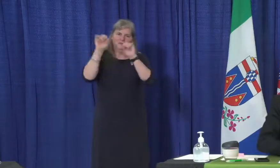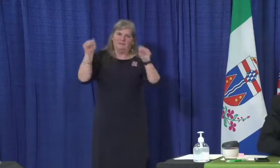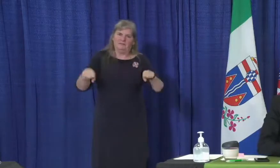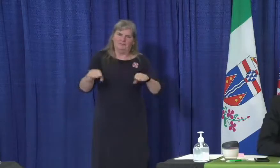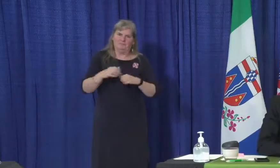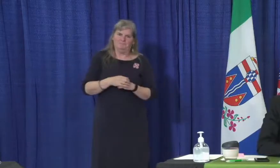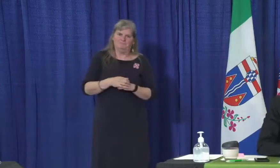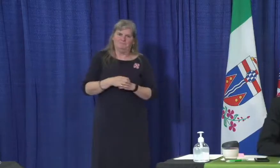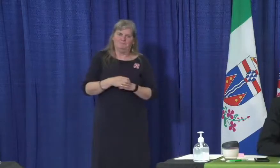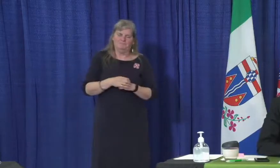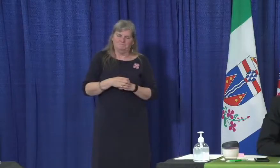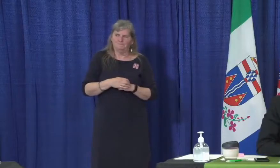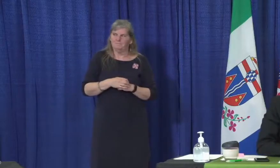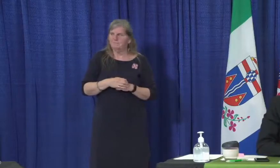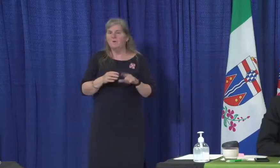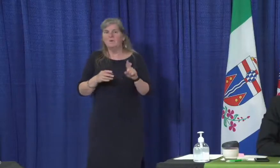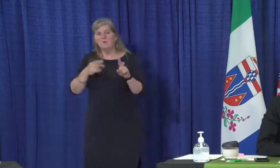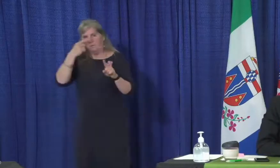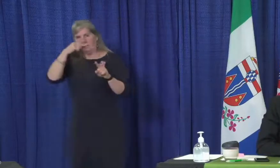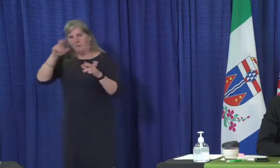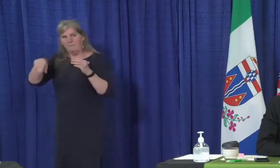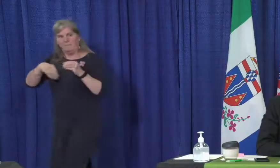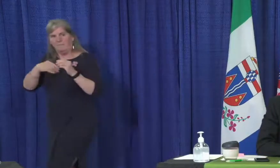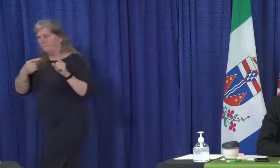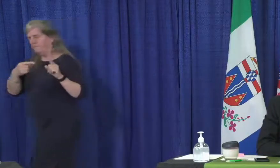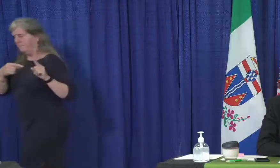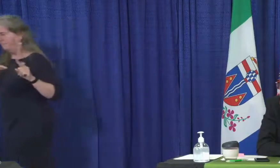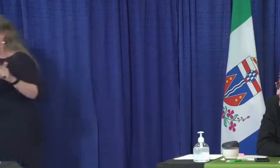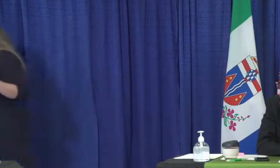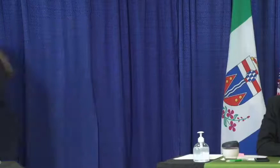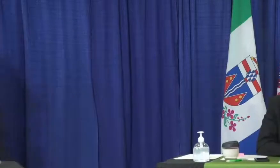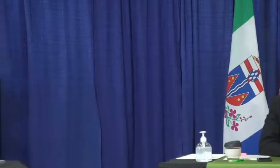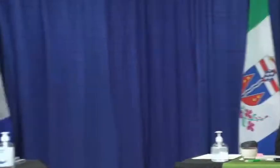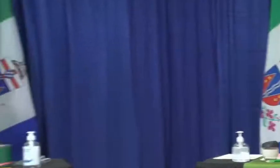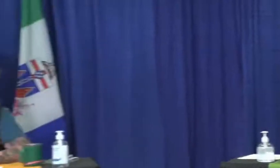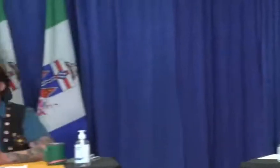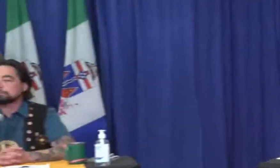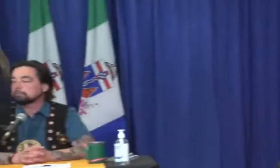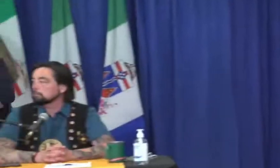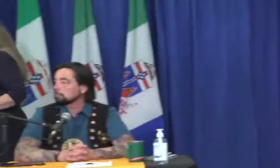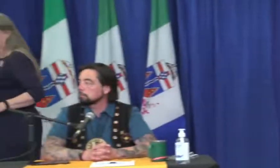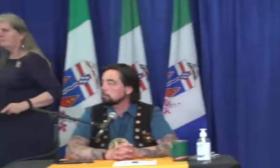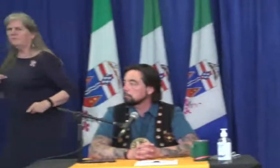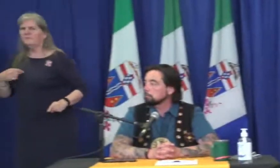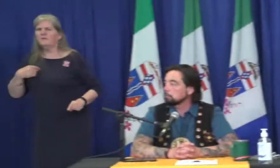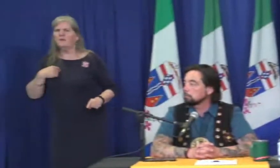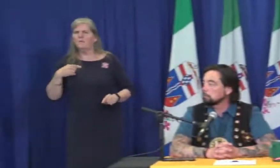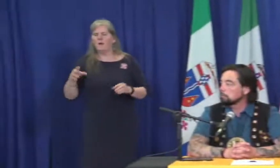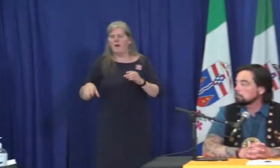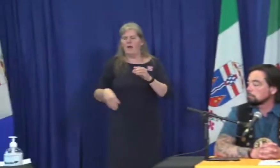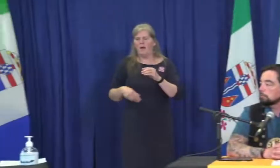Pat: We will now move to Julian from CBC -- I'm sorry, premier silver?